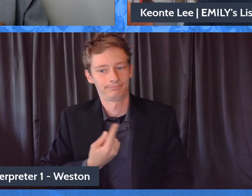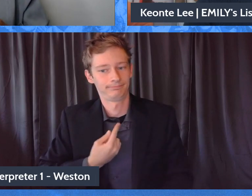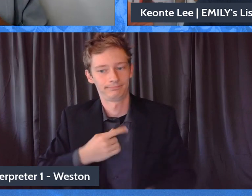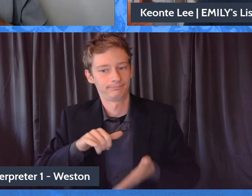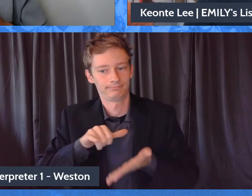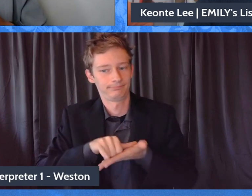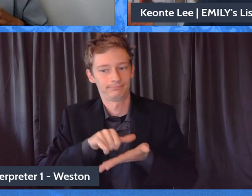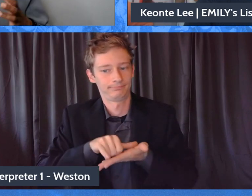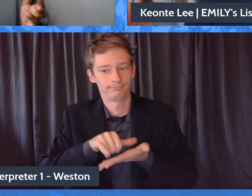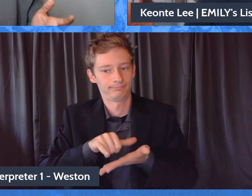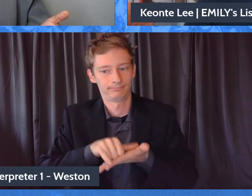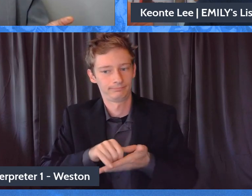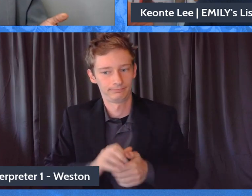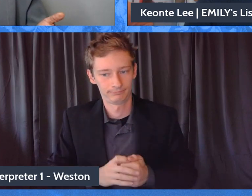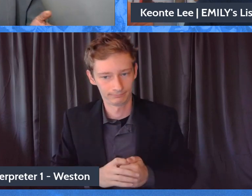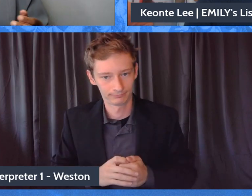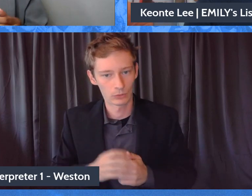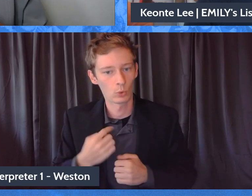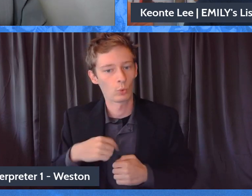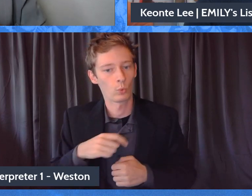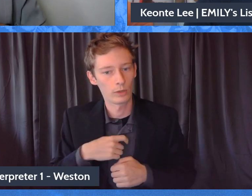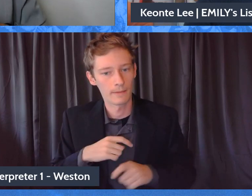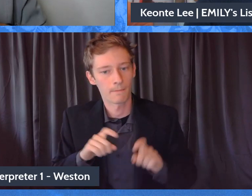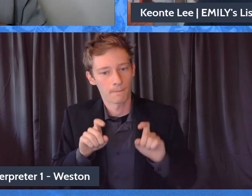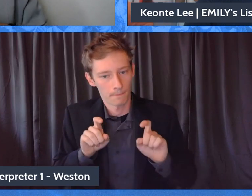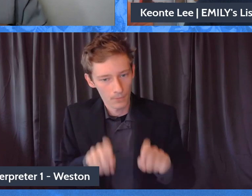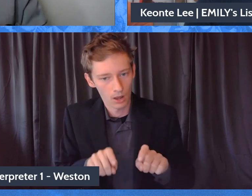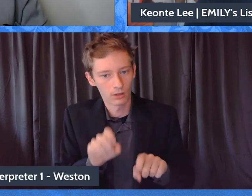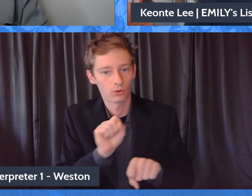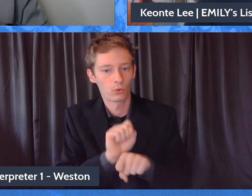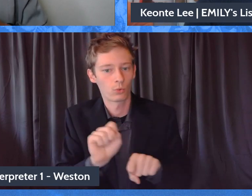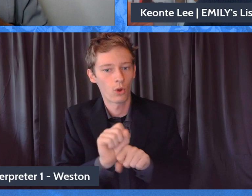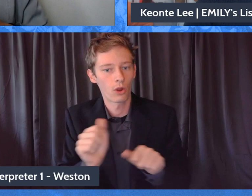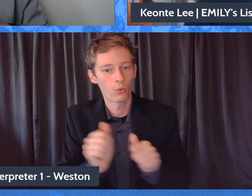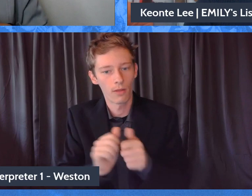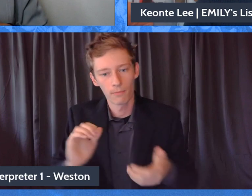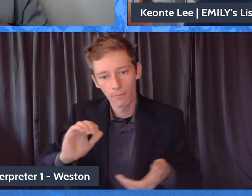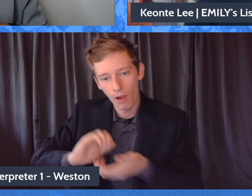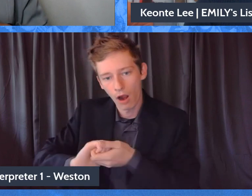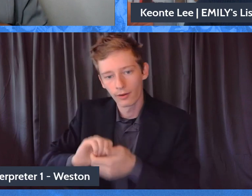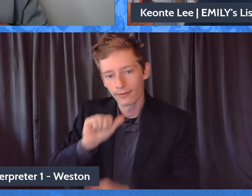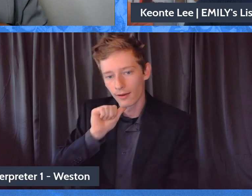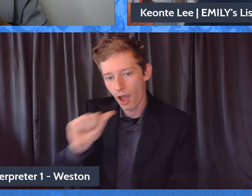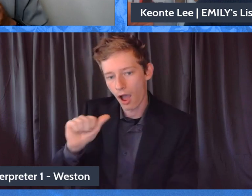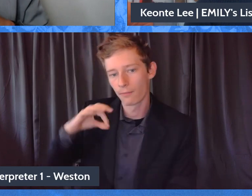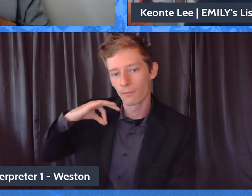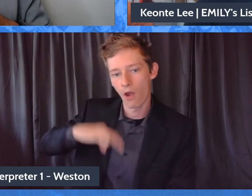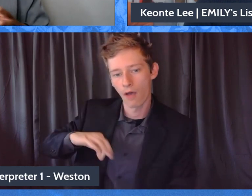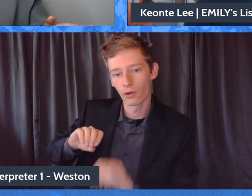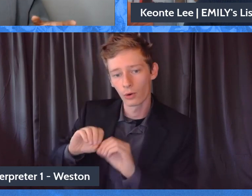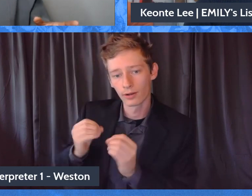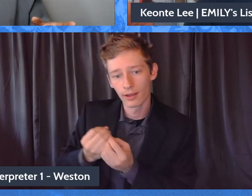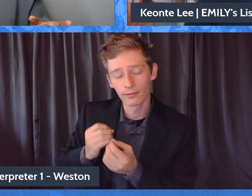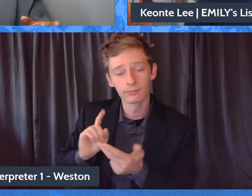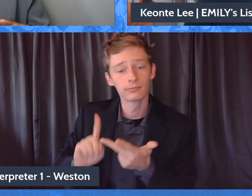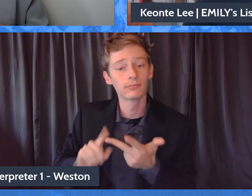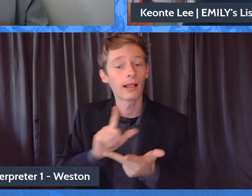we had to work with nonprofit organizations, we had to really work with the legislature and the governor,